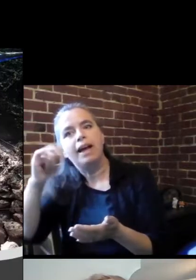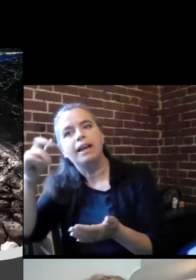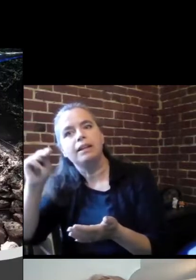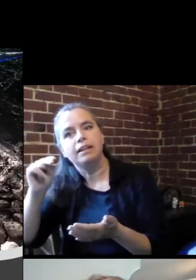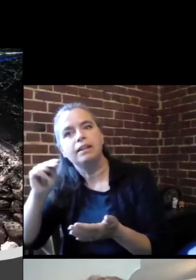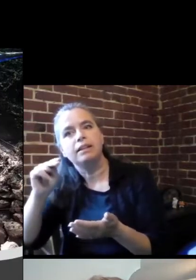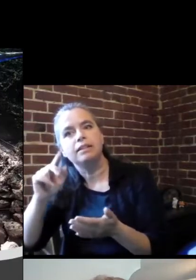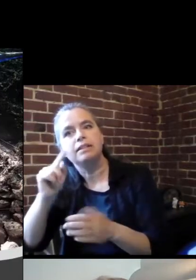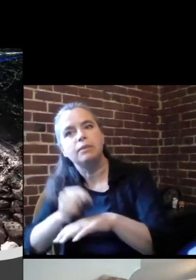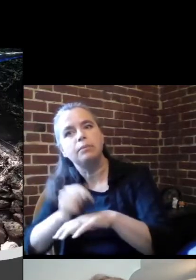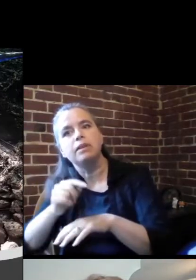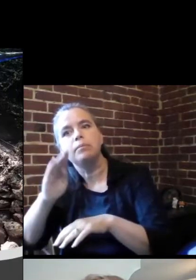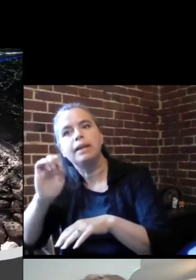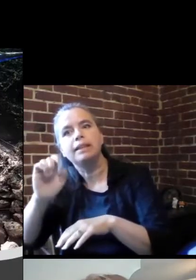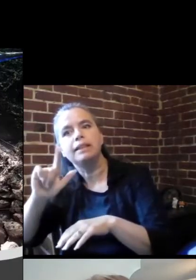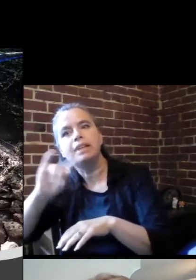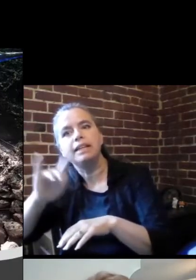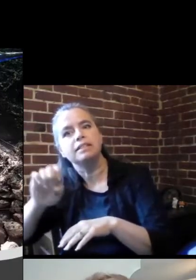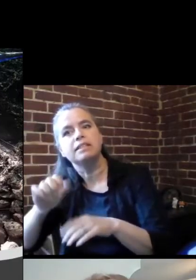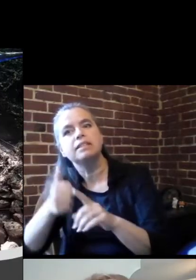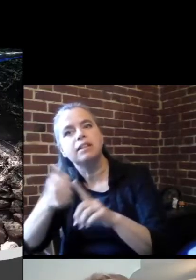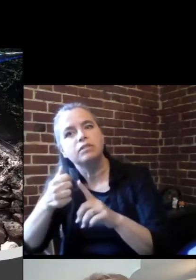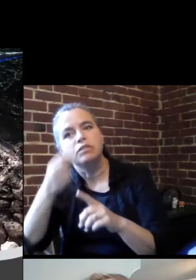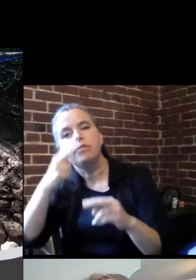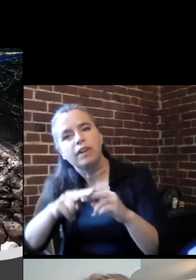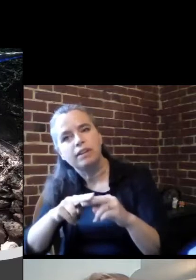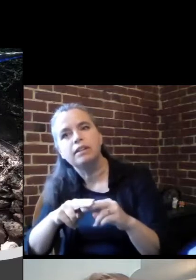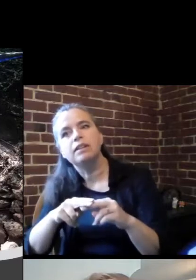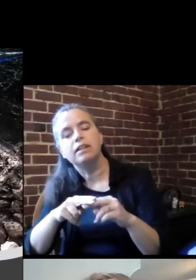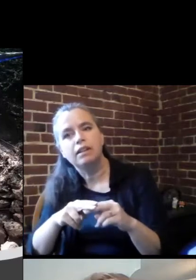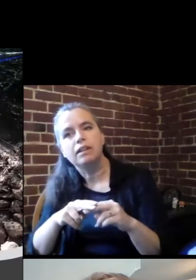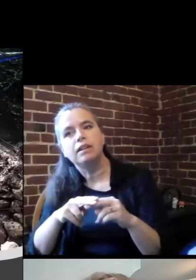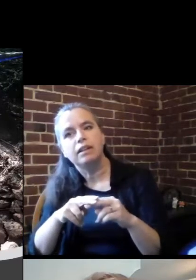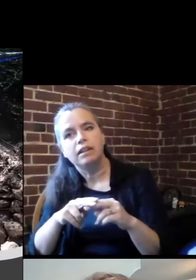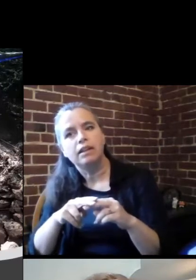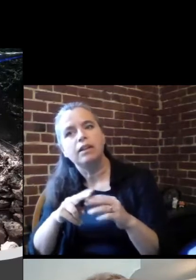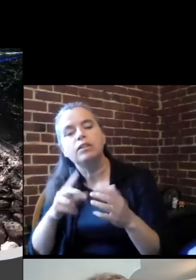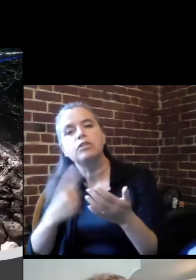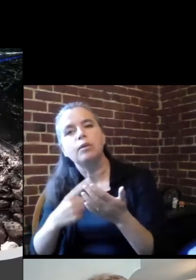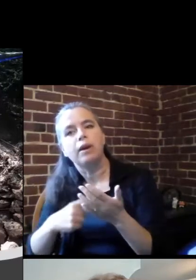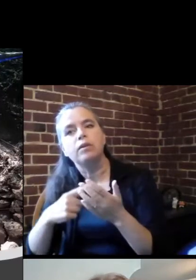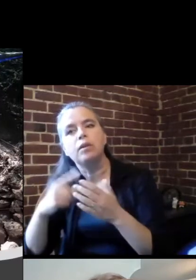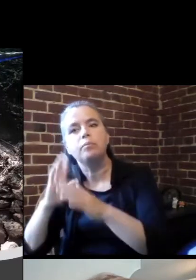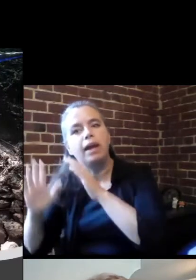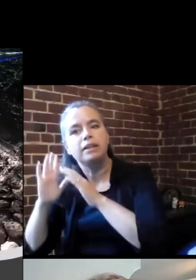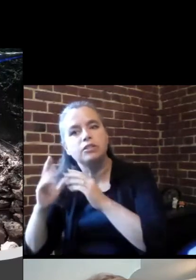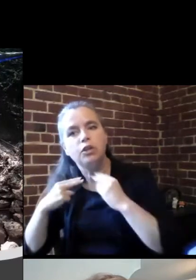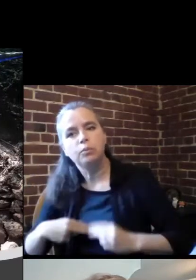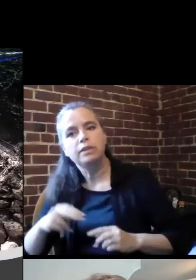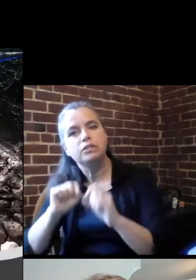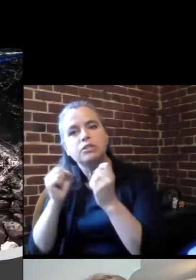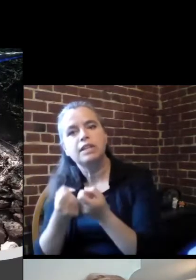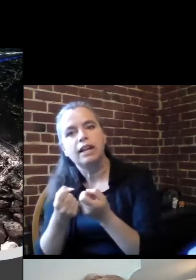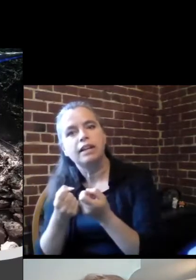So we go from these very obvious evidences of past human society to things like small stone chips, or broken pieces of pottery.